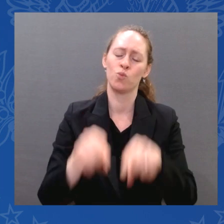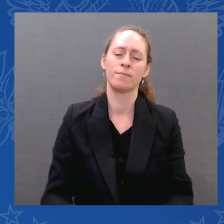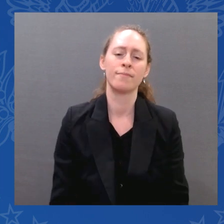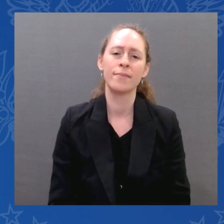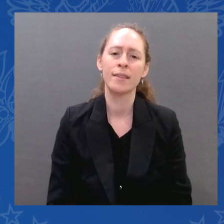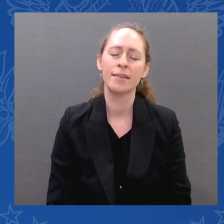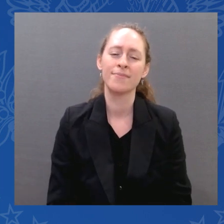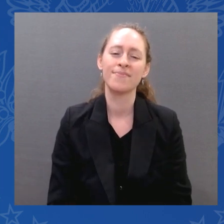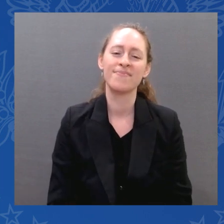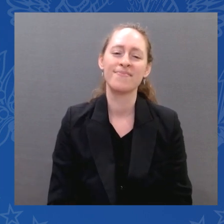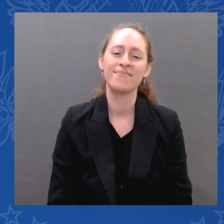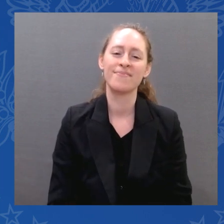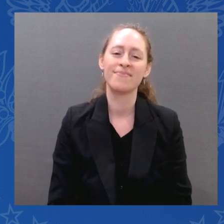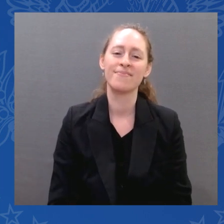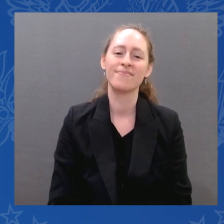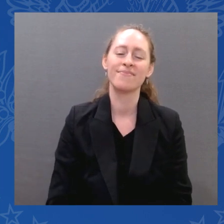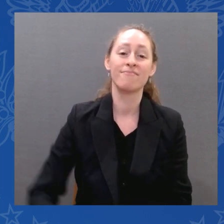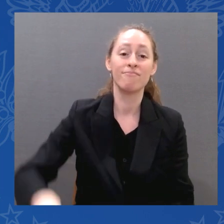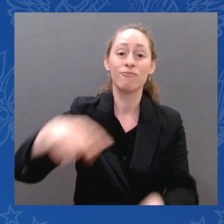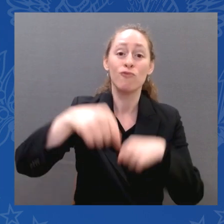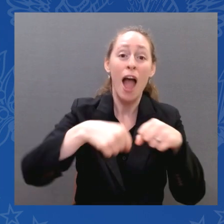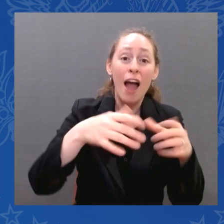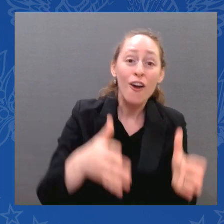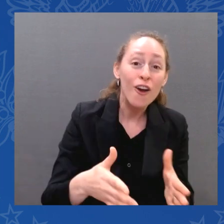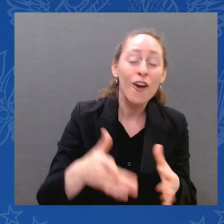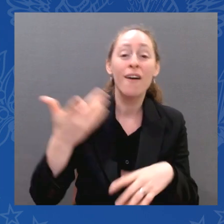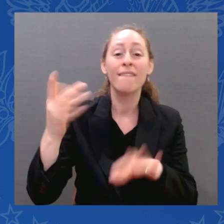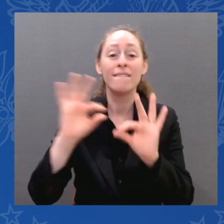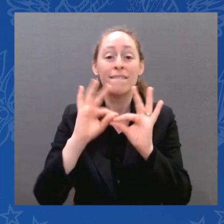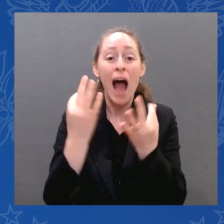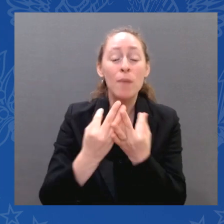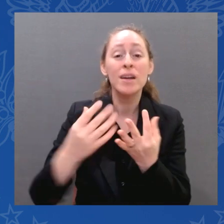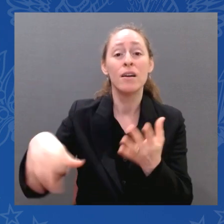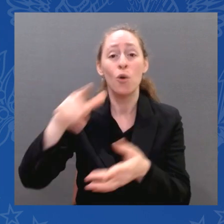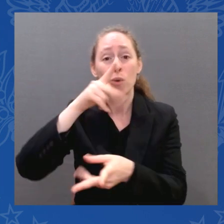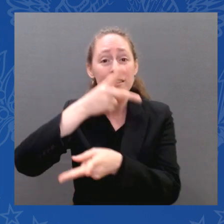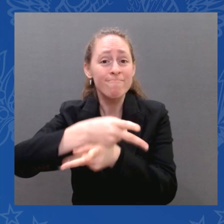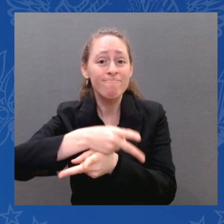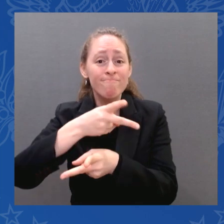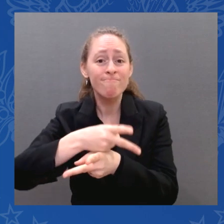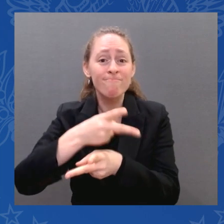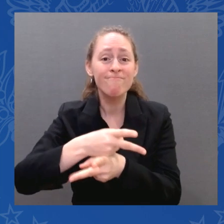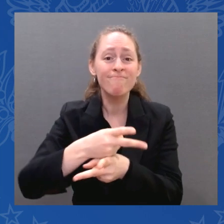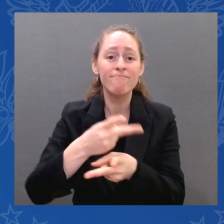we can never thank you enough. And that sounds like a trite statement, but it's literal.